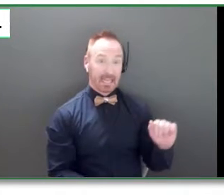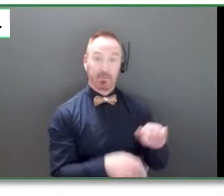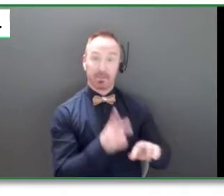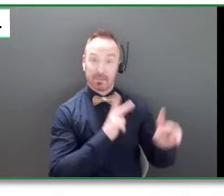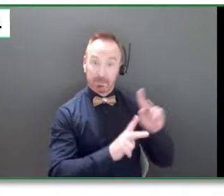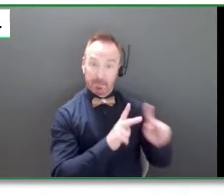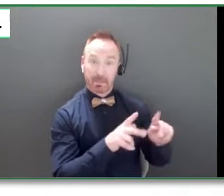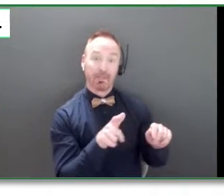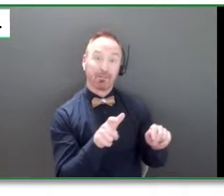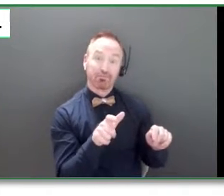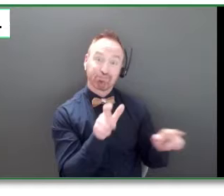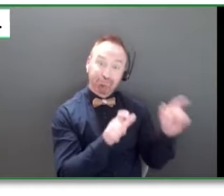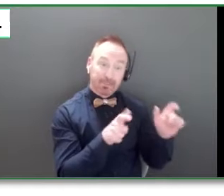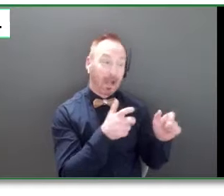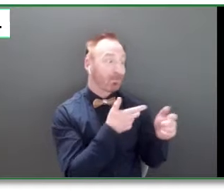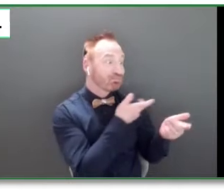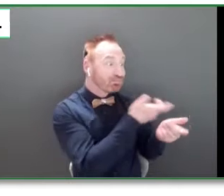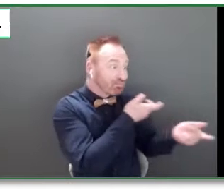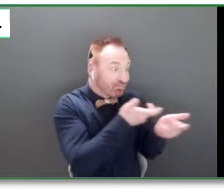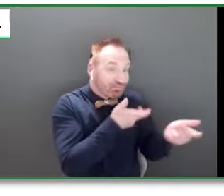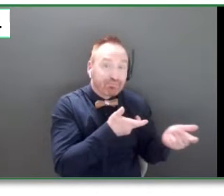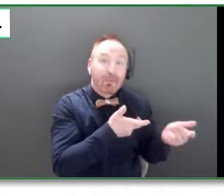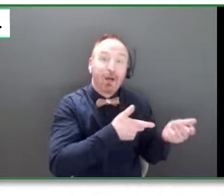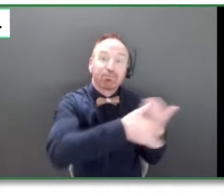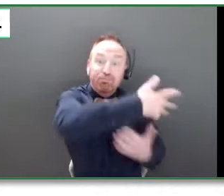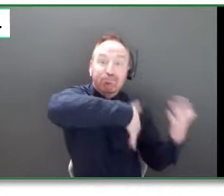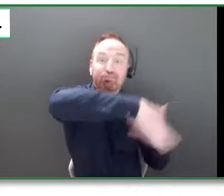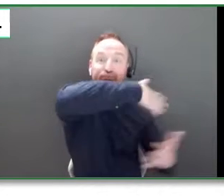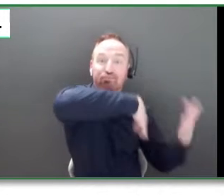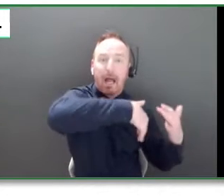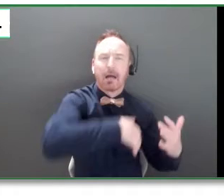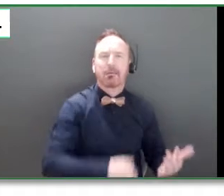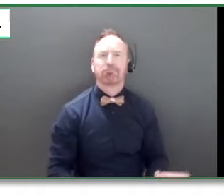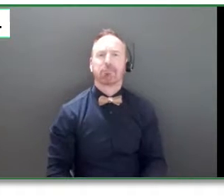That is wrong, completely false.